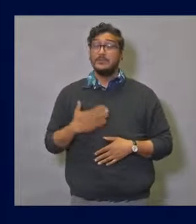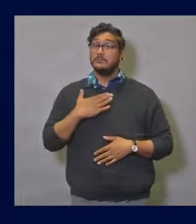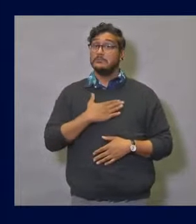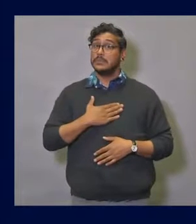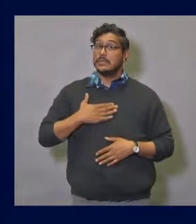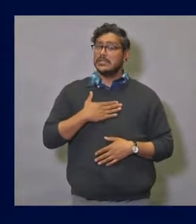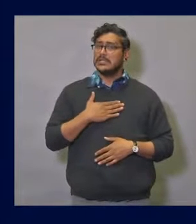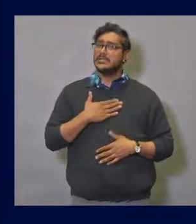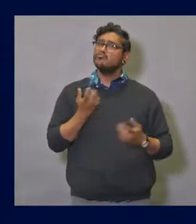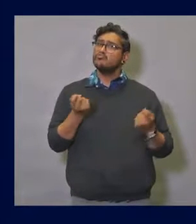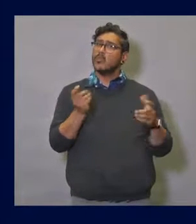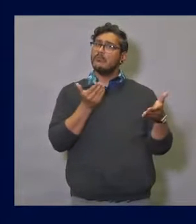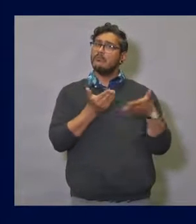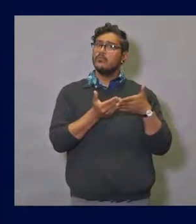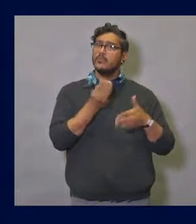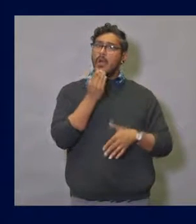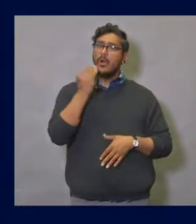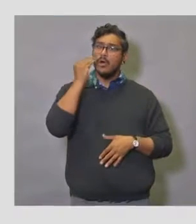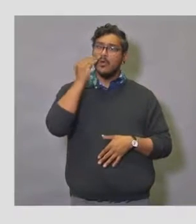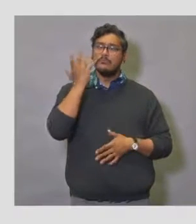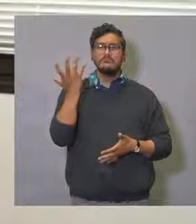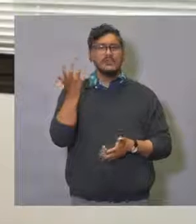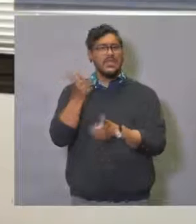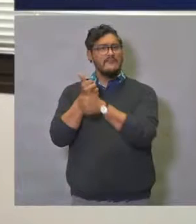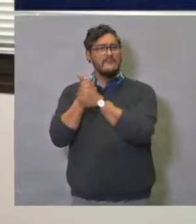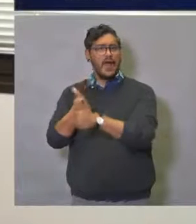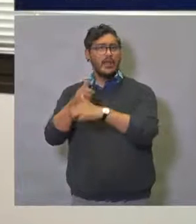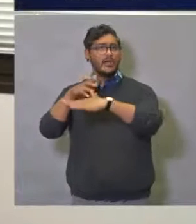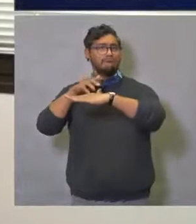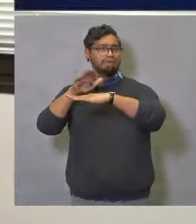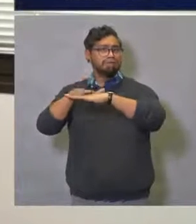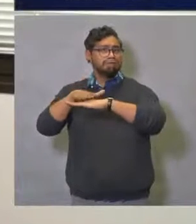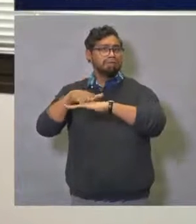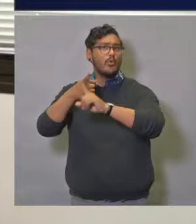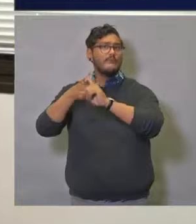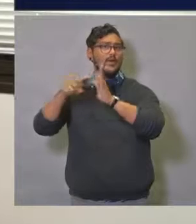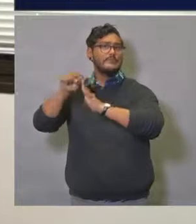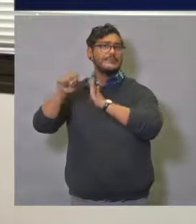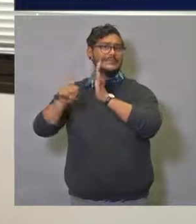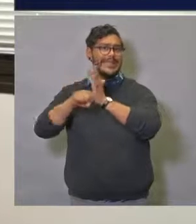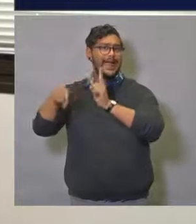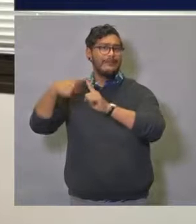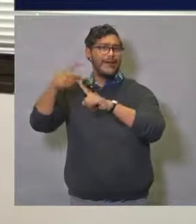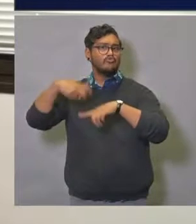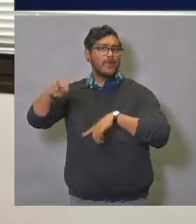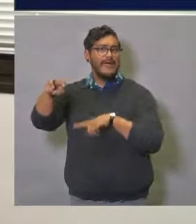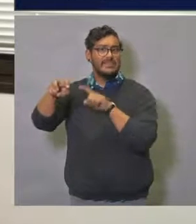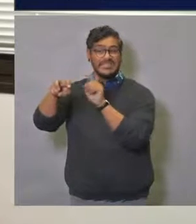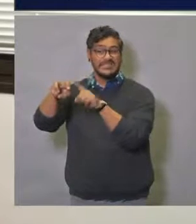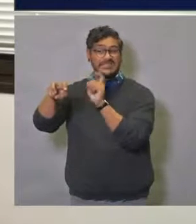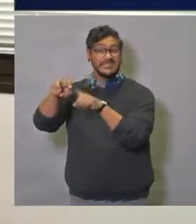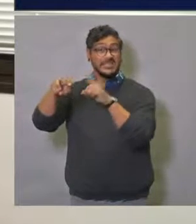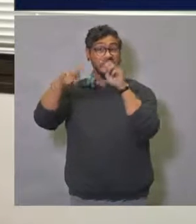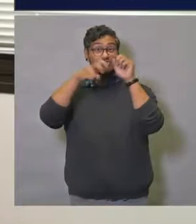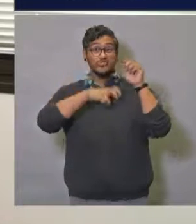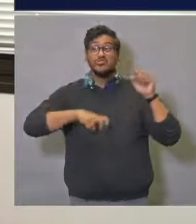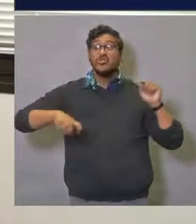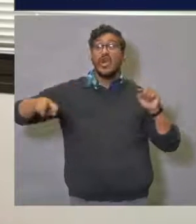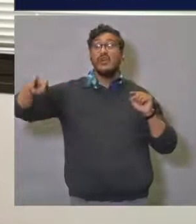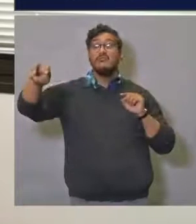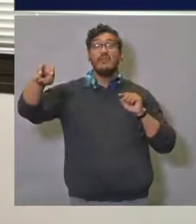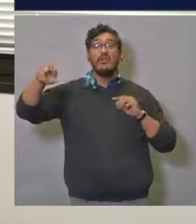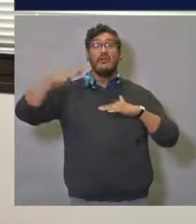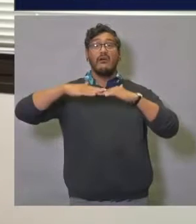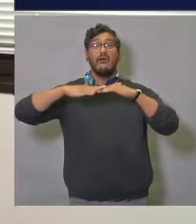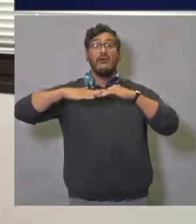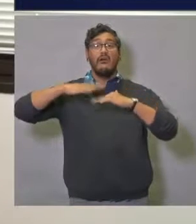SUS MÁSCARAS Y MANTENIENDO SU